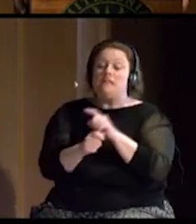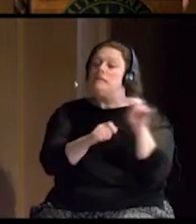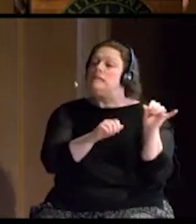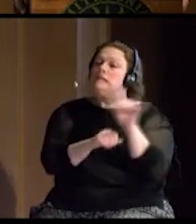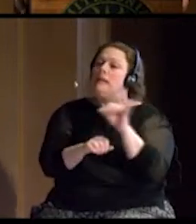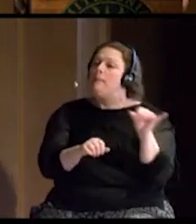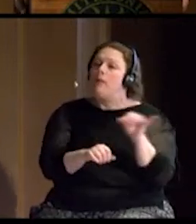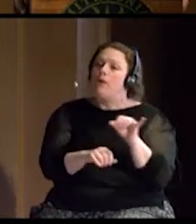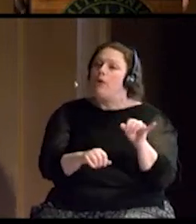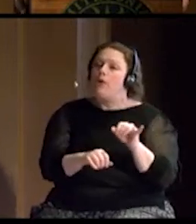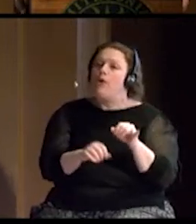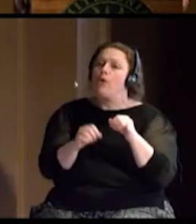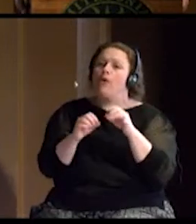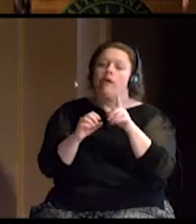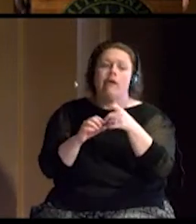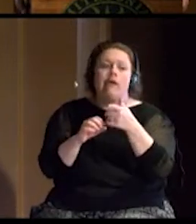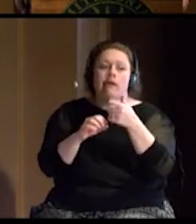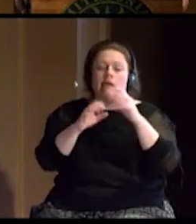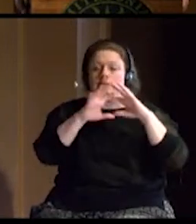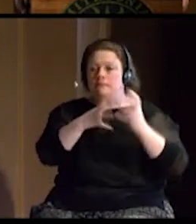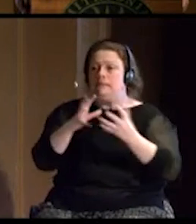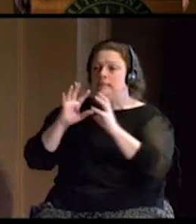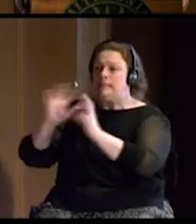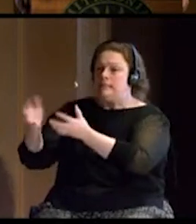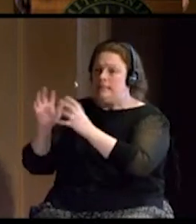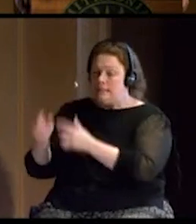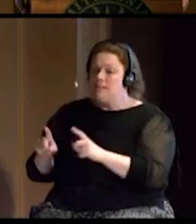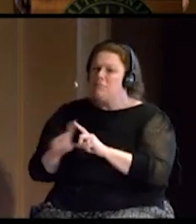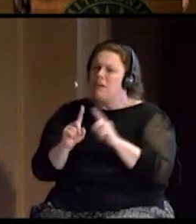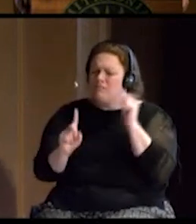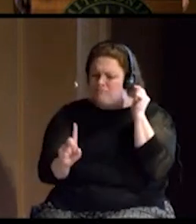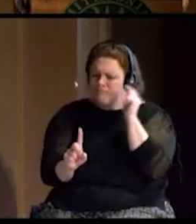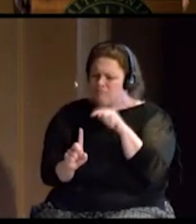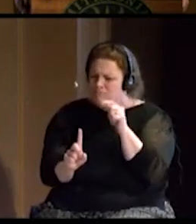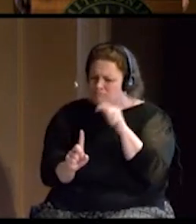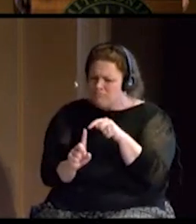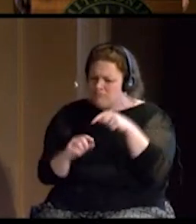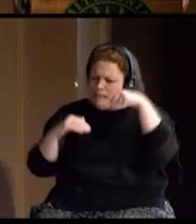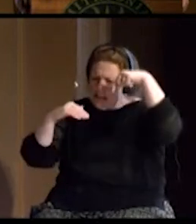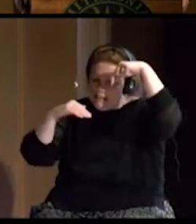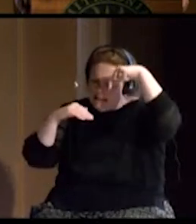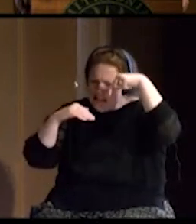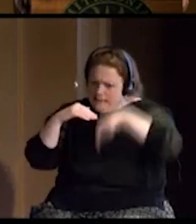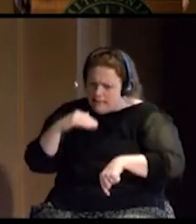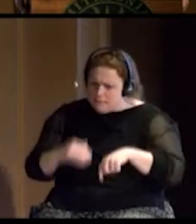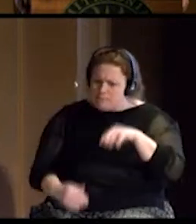or closely related species. But what about deep macroevolutionary scales?